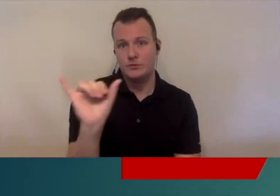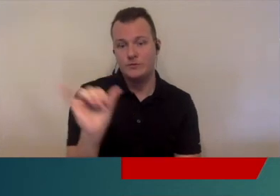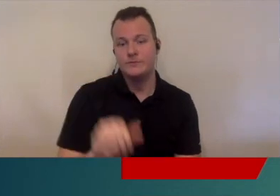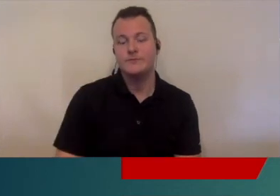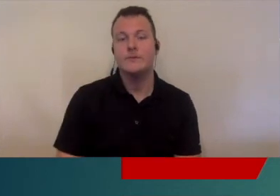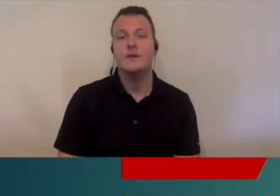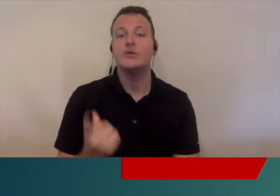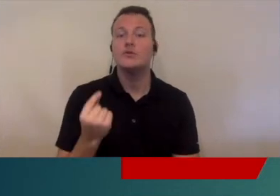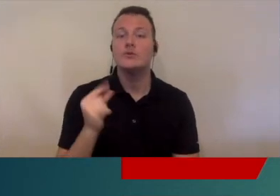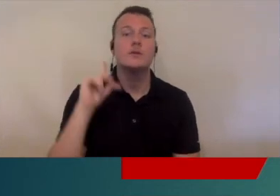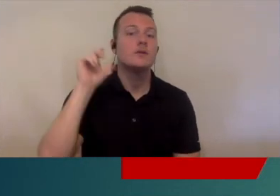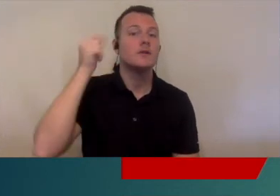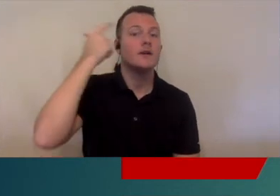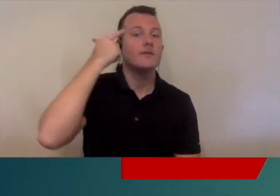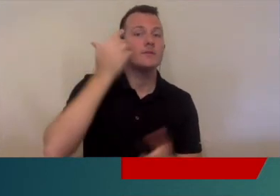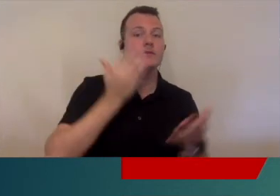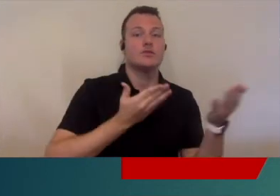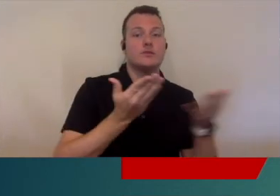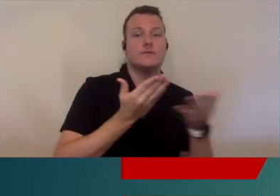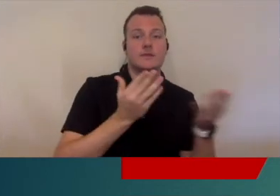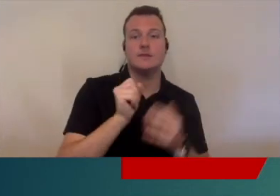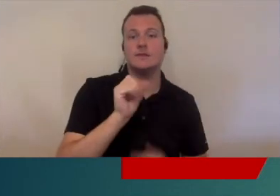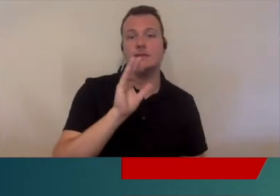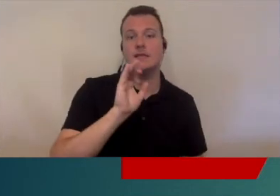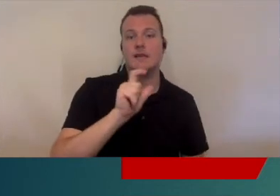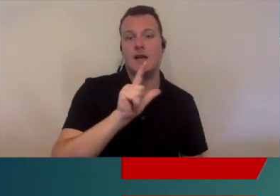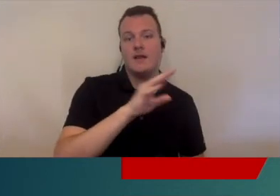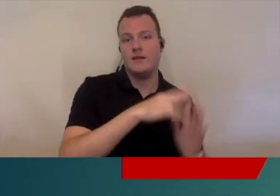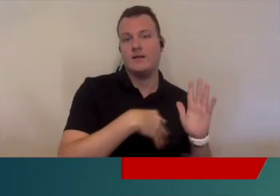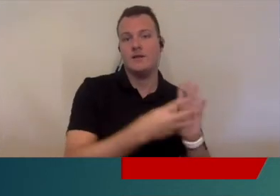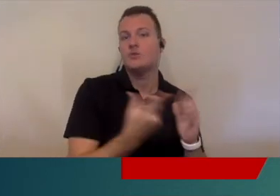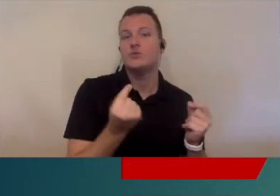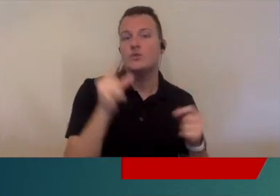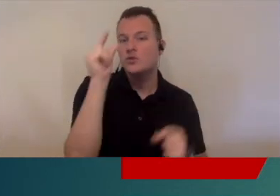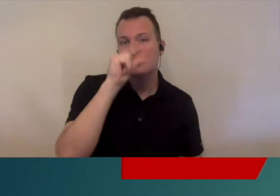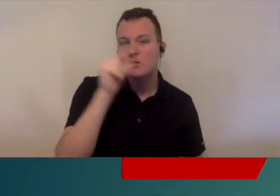would go to the government services scale, and you can just google 'government